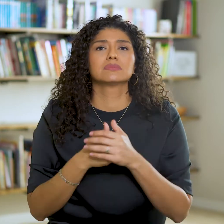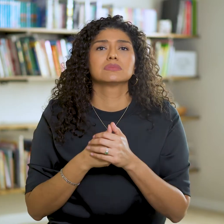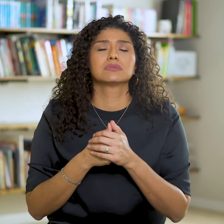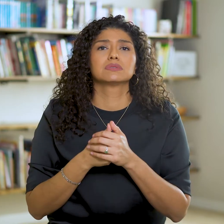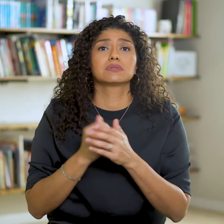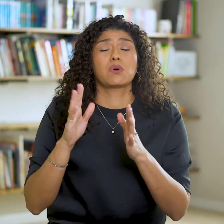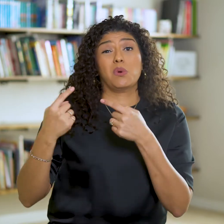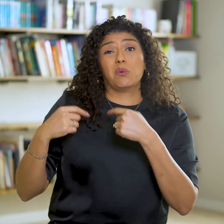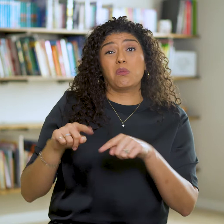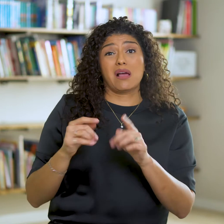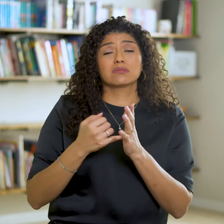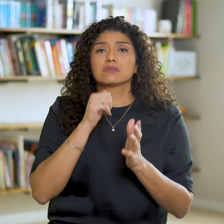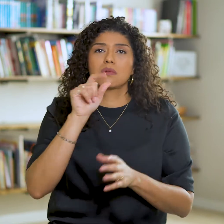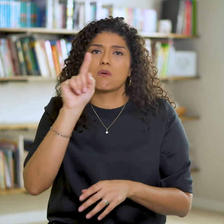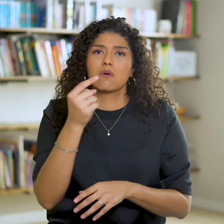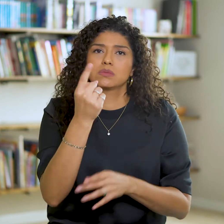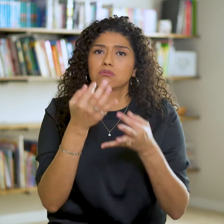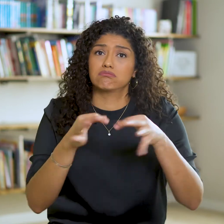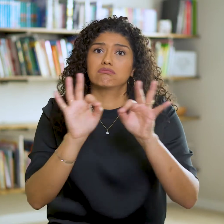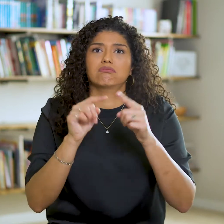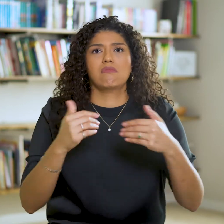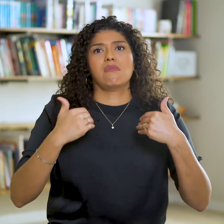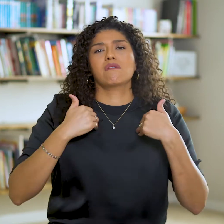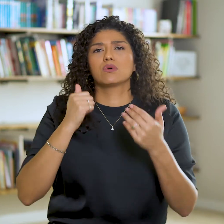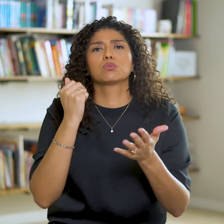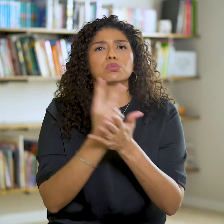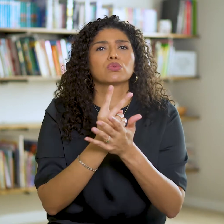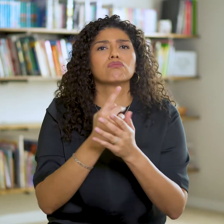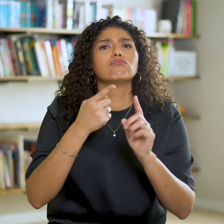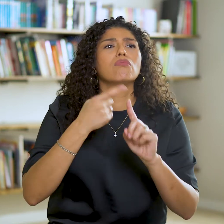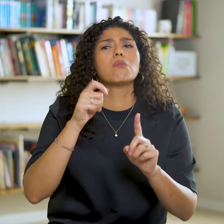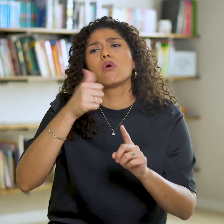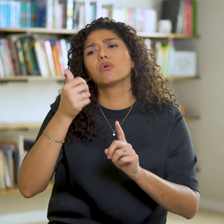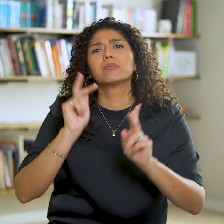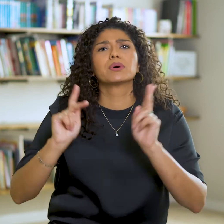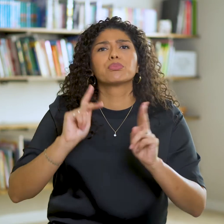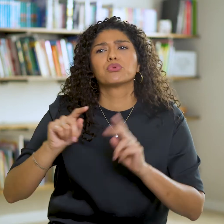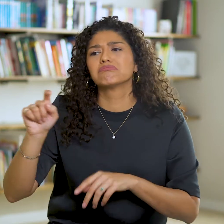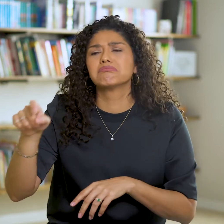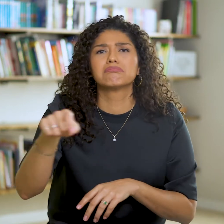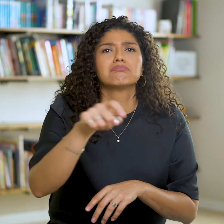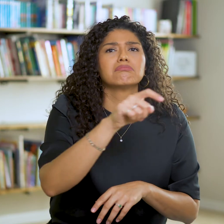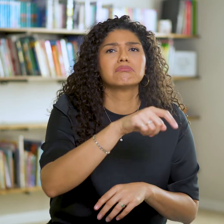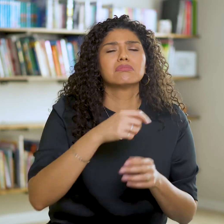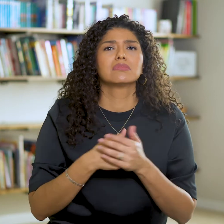While it’s not always important to have outside validation,